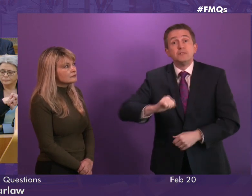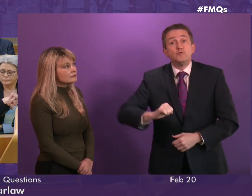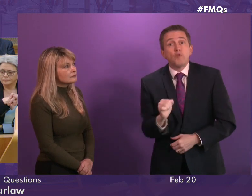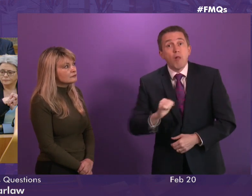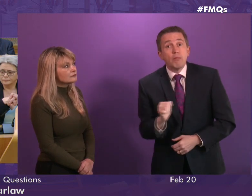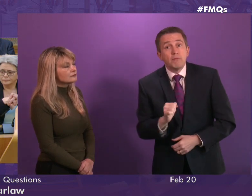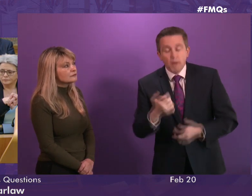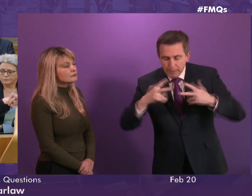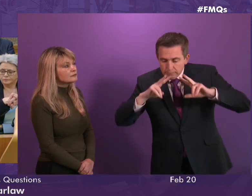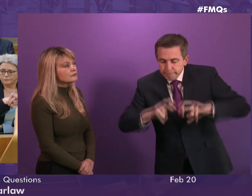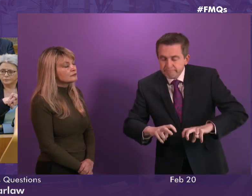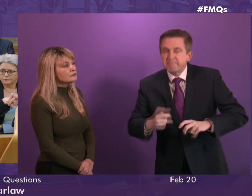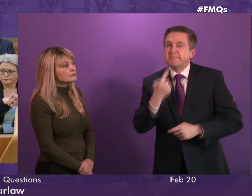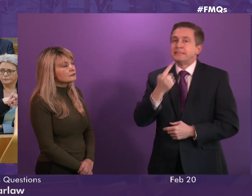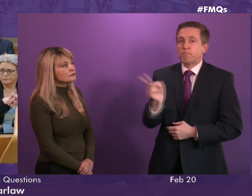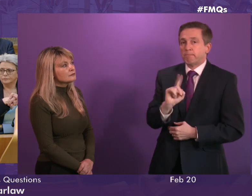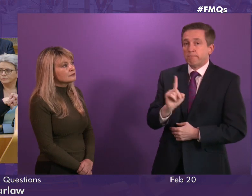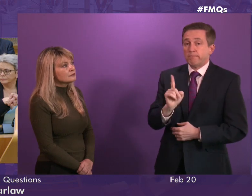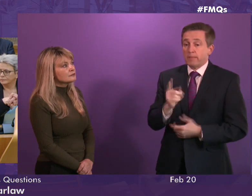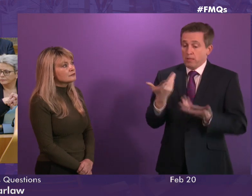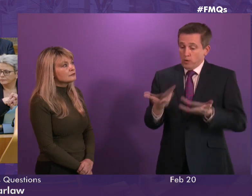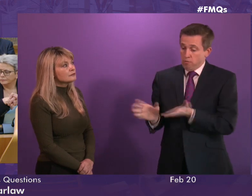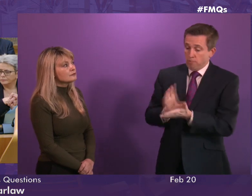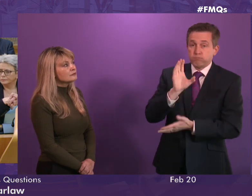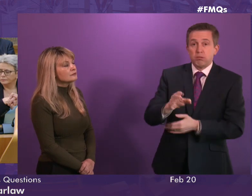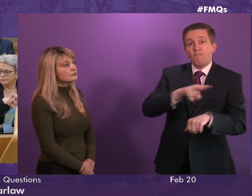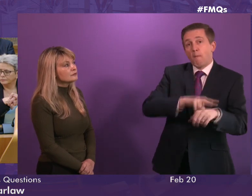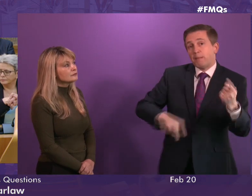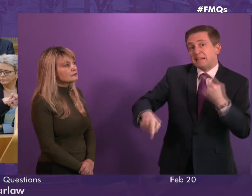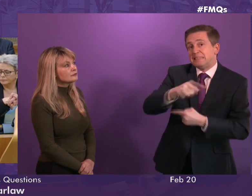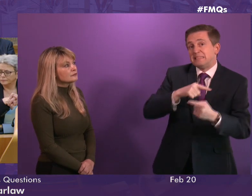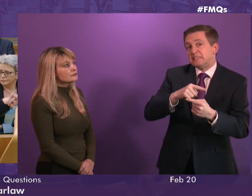“the current capital allocation for policing is amongst the lowest in UK policing on a